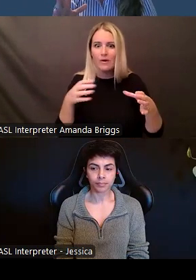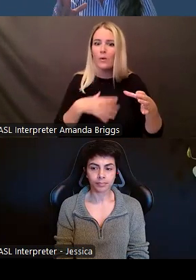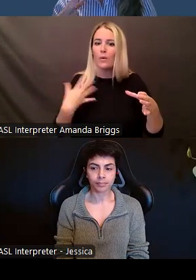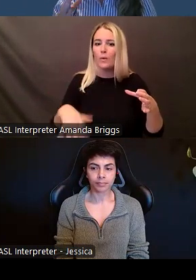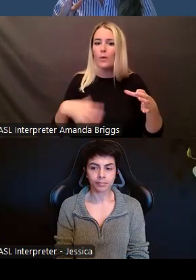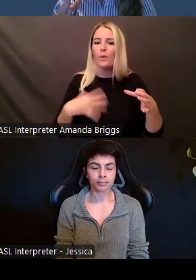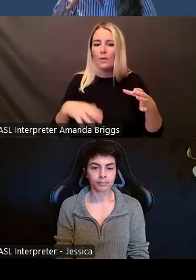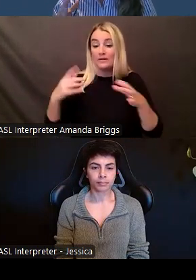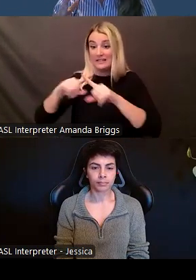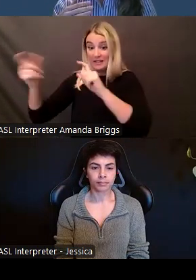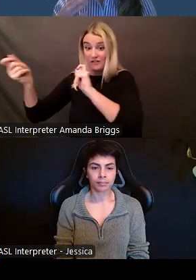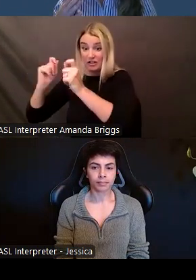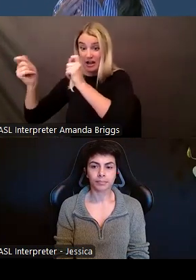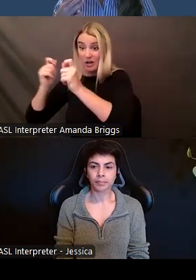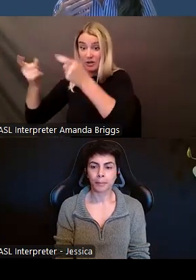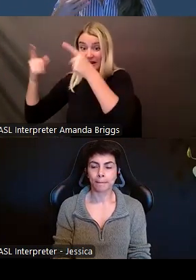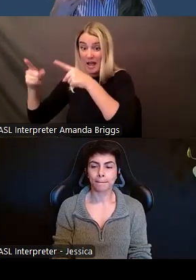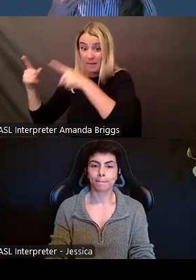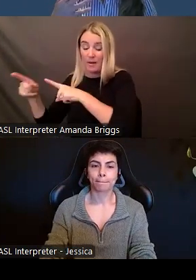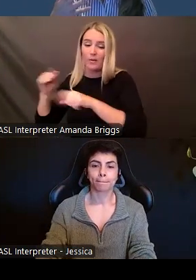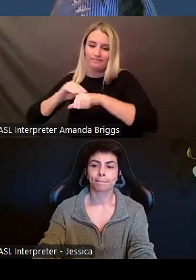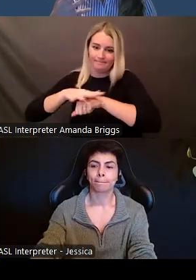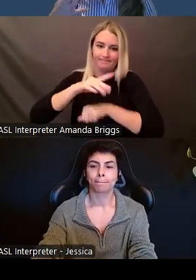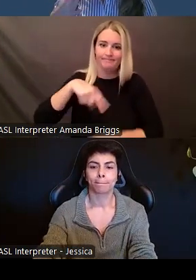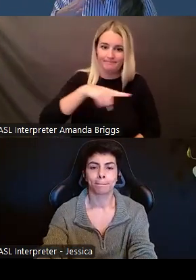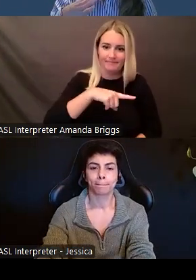that we're talking about later, including work requirements